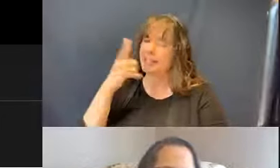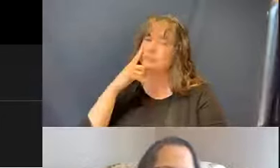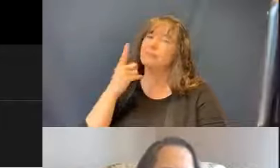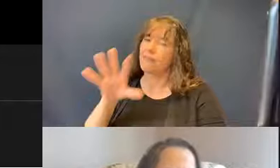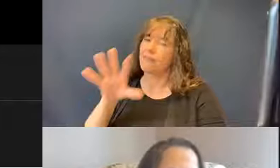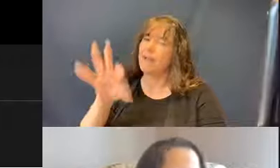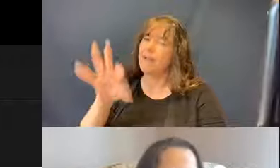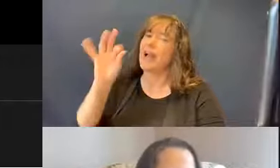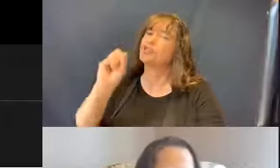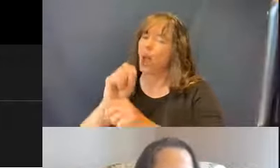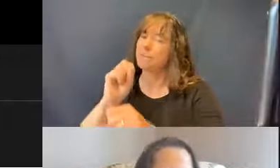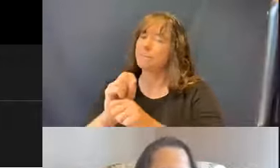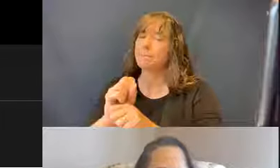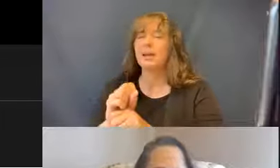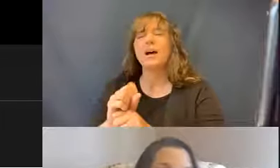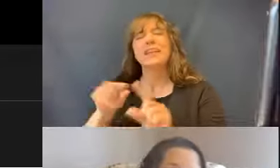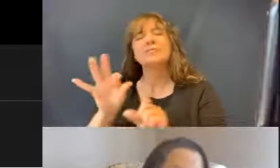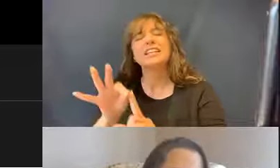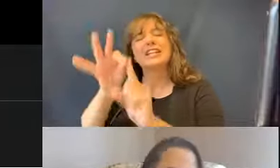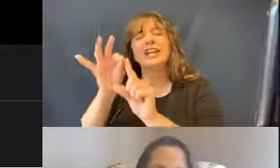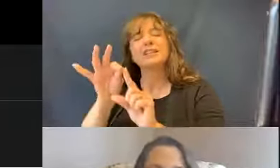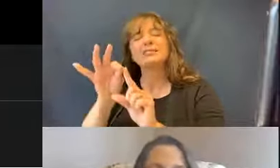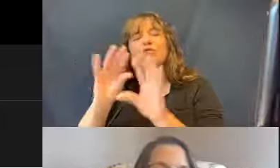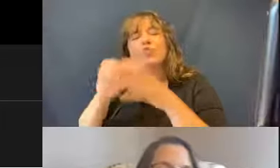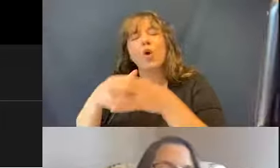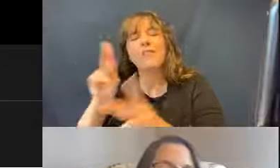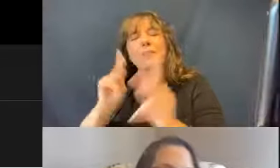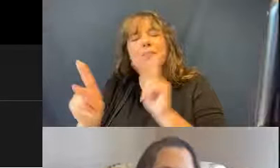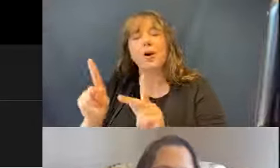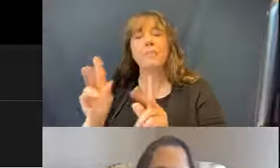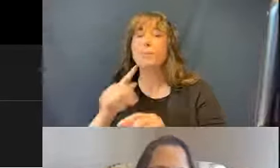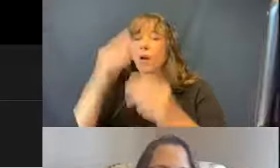of people. People that were open minded or that knew me before or knew others with a